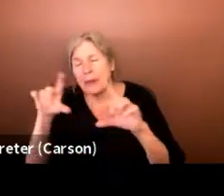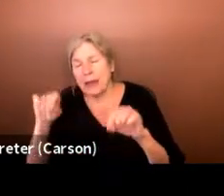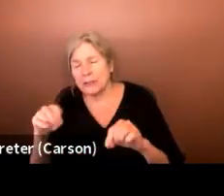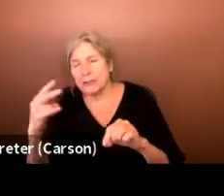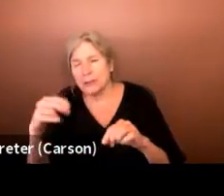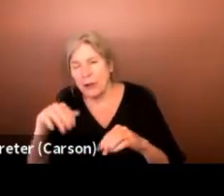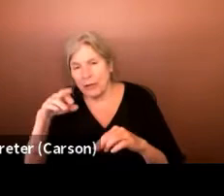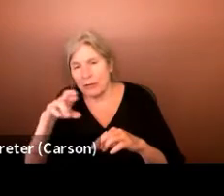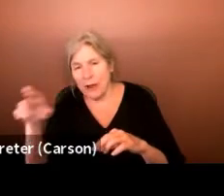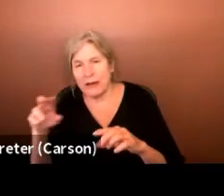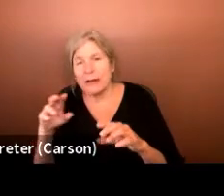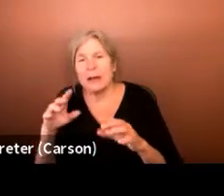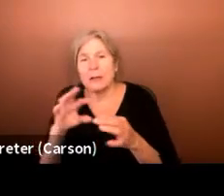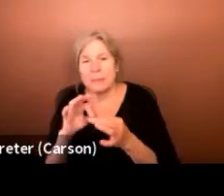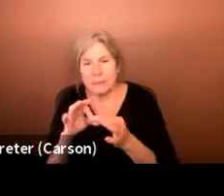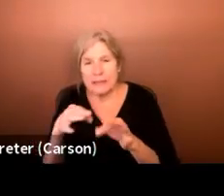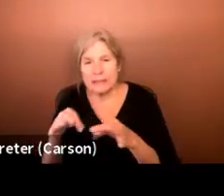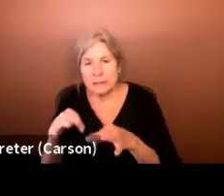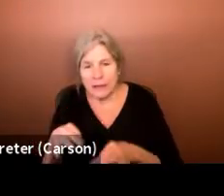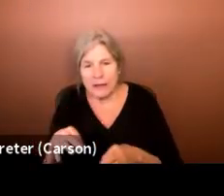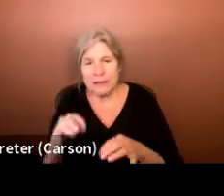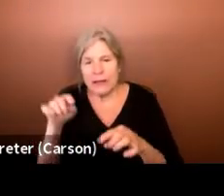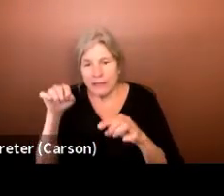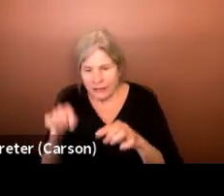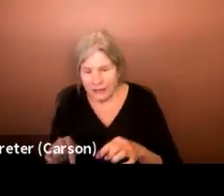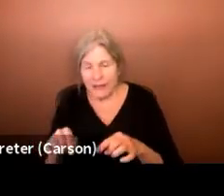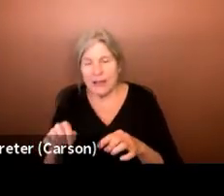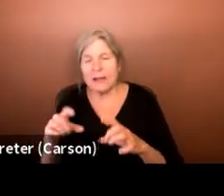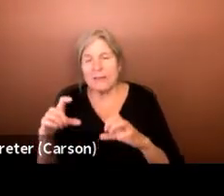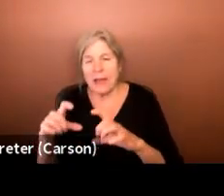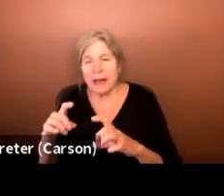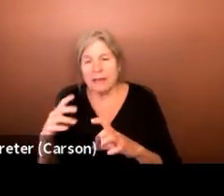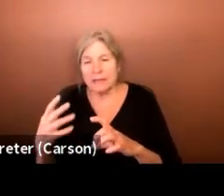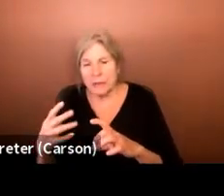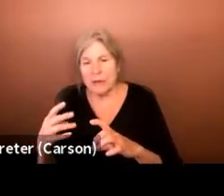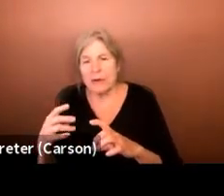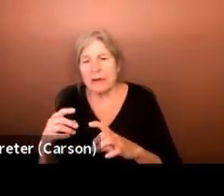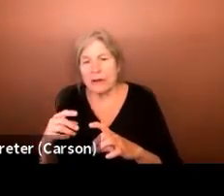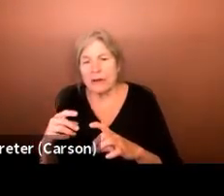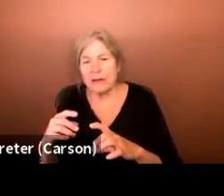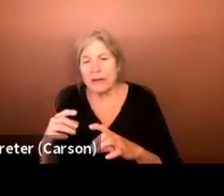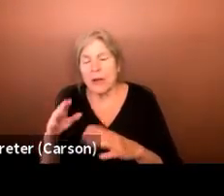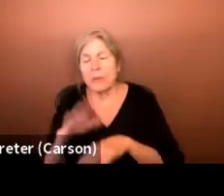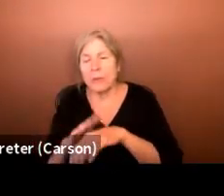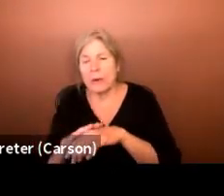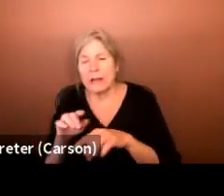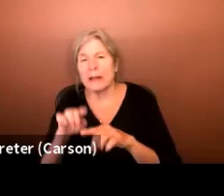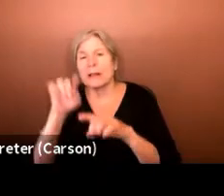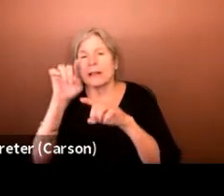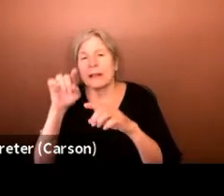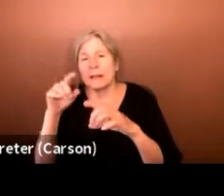e reader while holding his tablet. Panel four middle right . A warning sign. Panel two, upper right